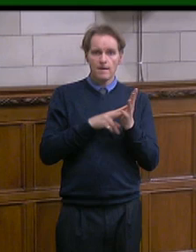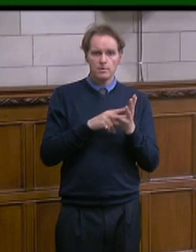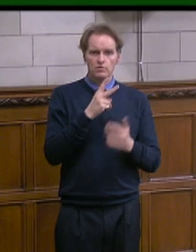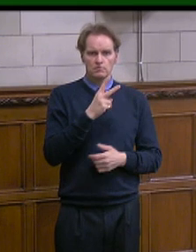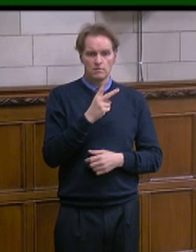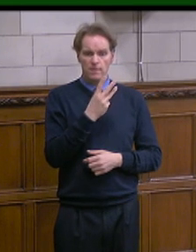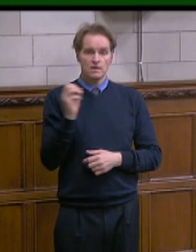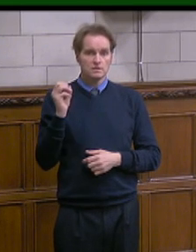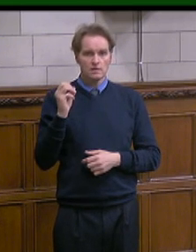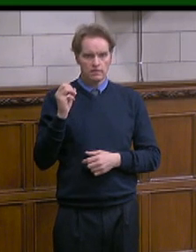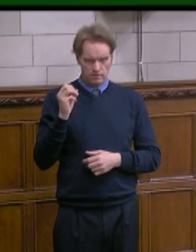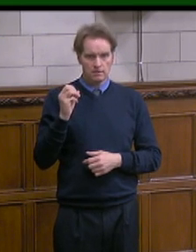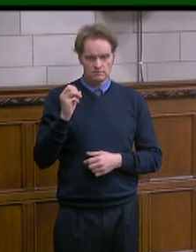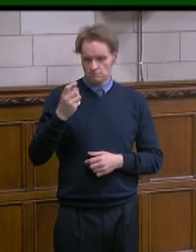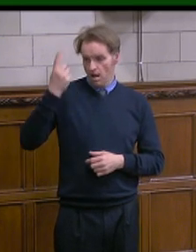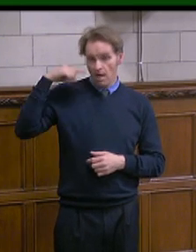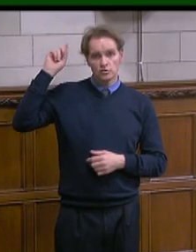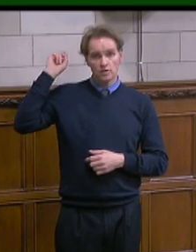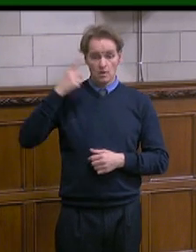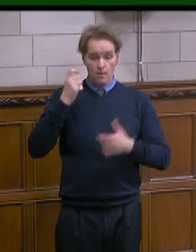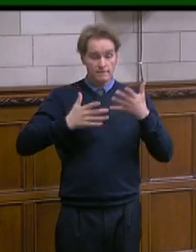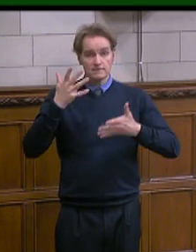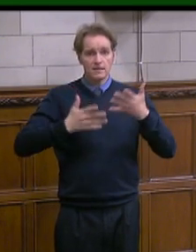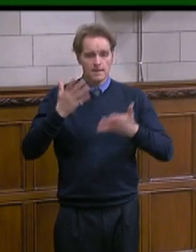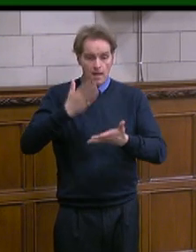It was signed, if not live, but that too was a parliamentary first.